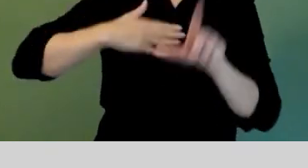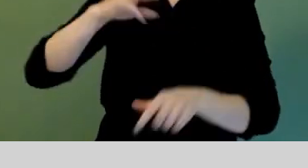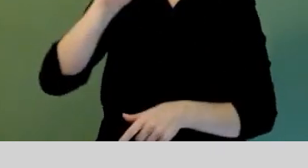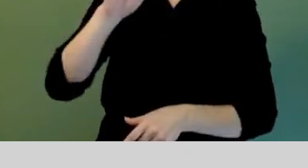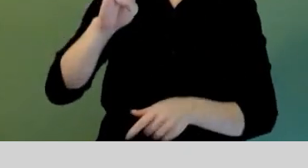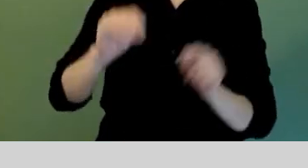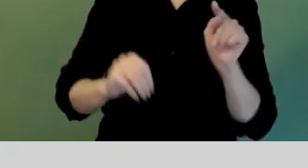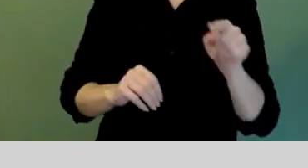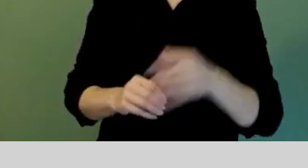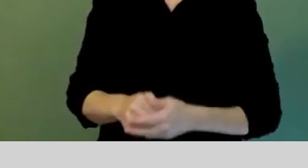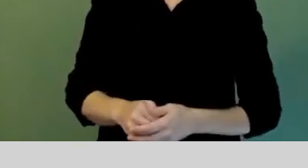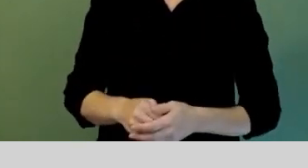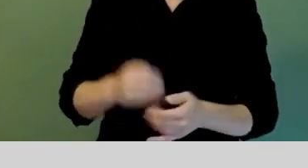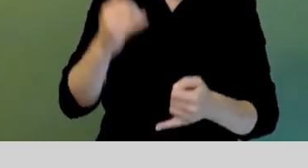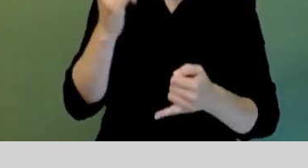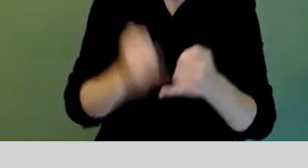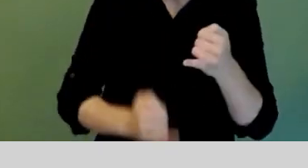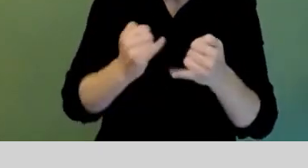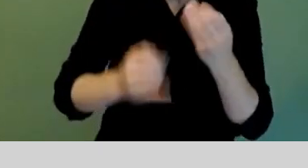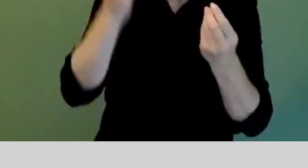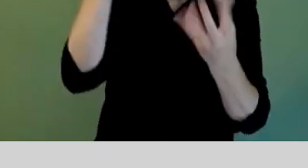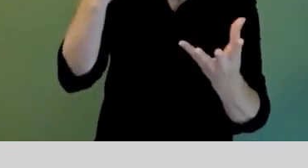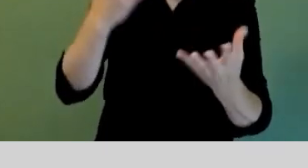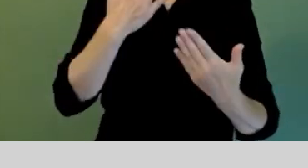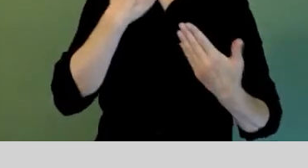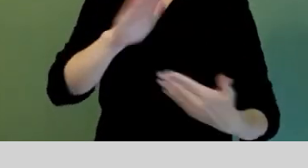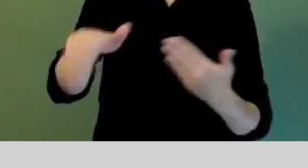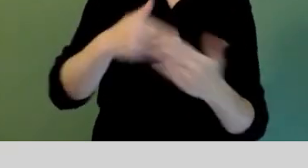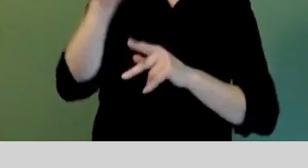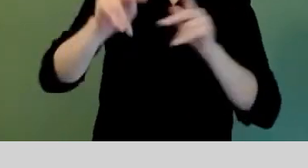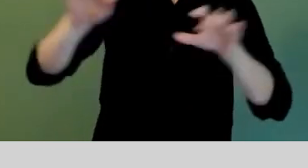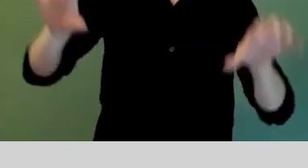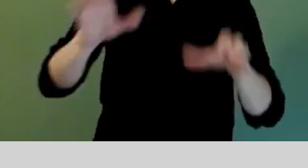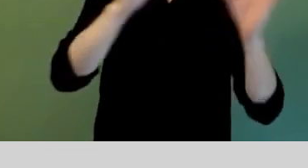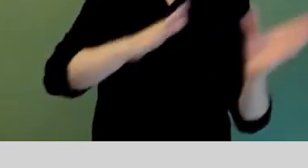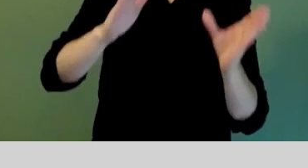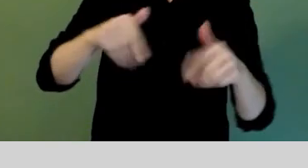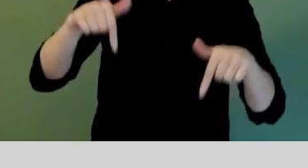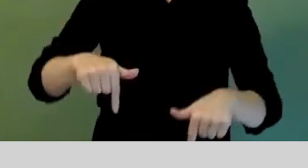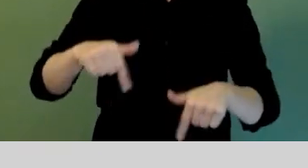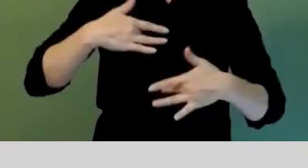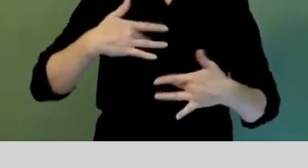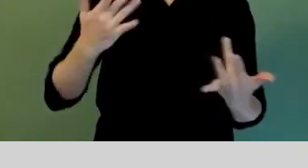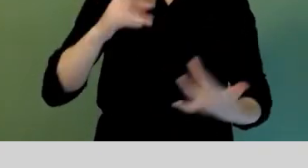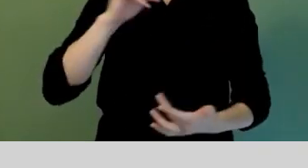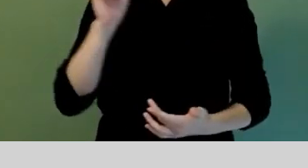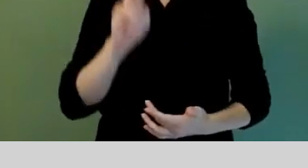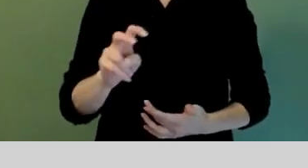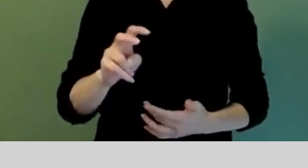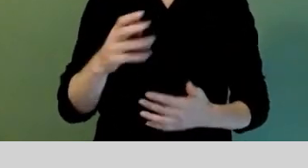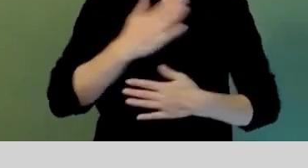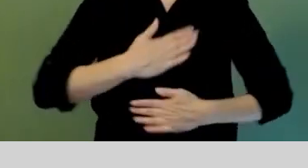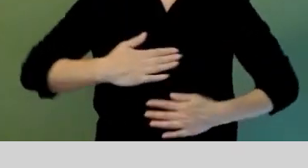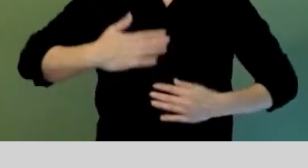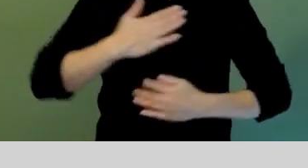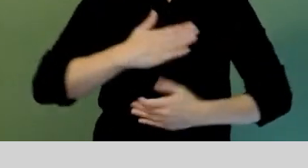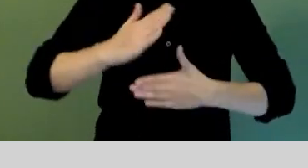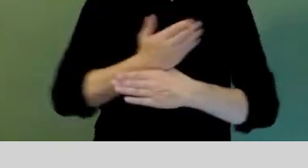Finally, thanks to all the organizers who made PyGotham happen. It's been such a pleasure to share this talk to you